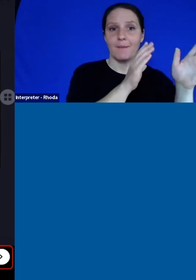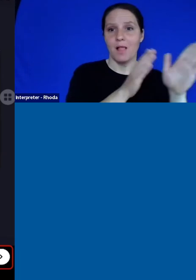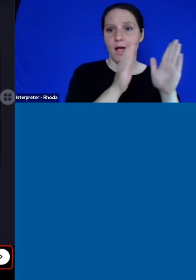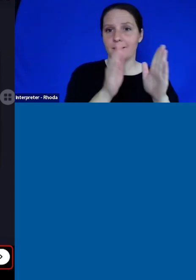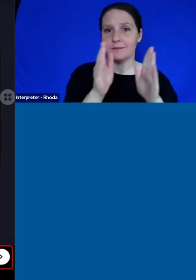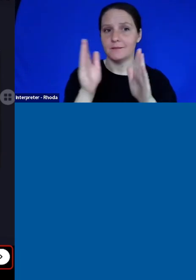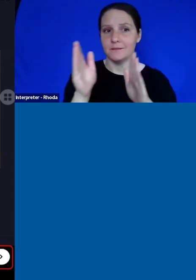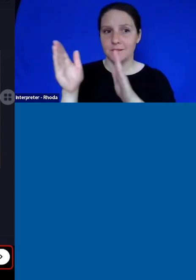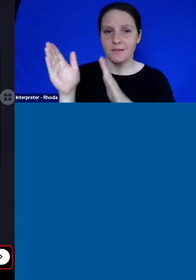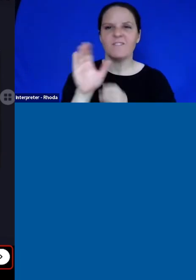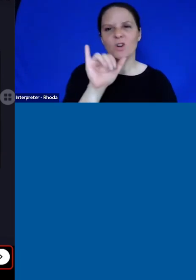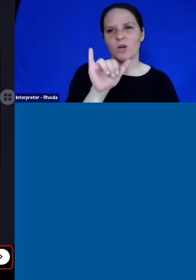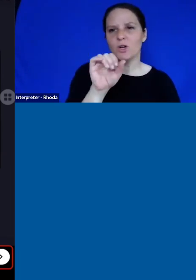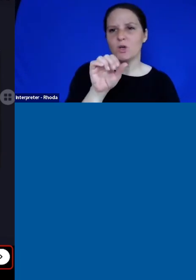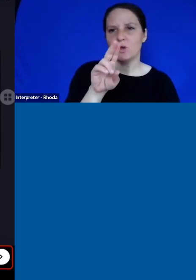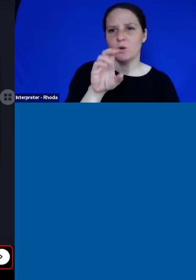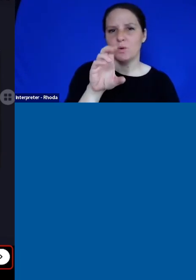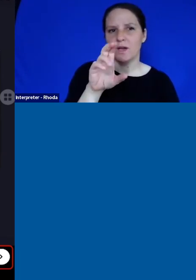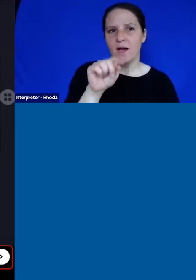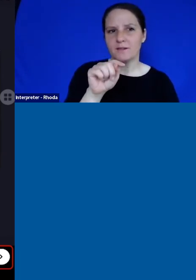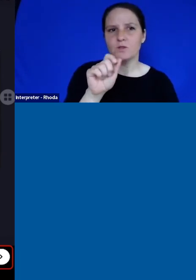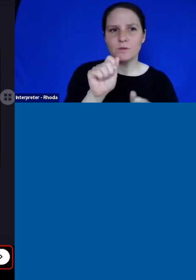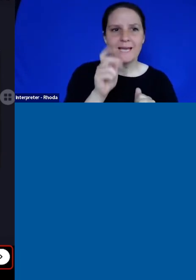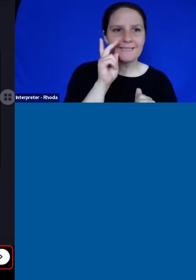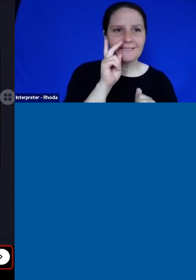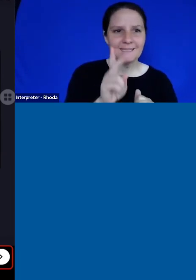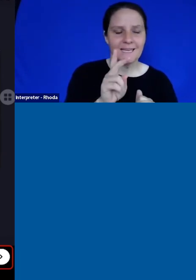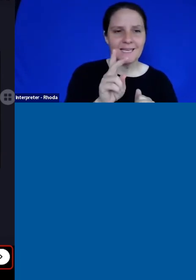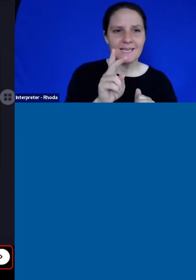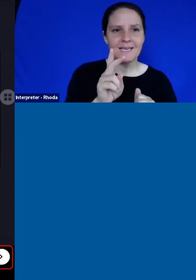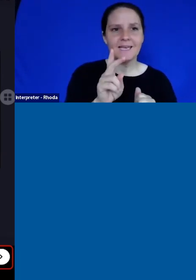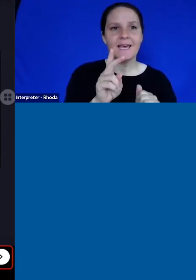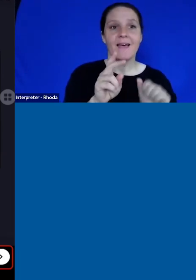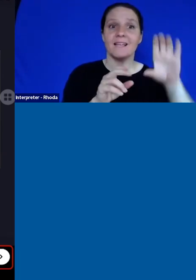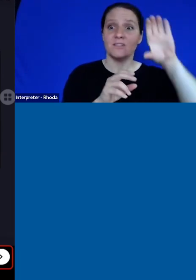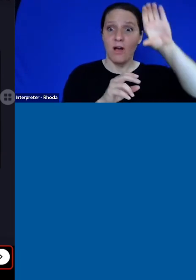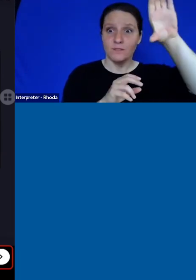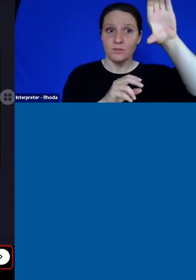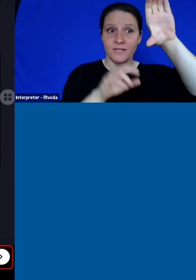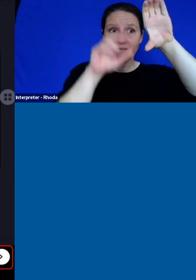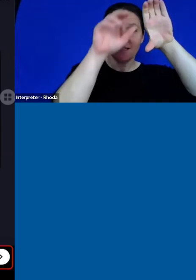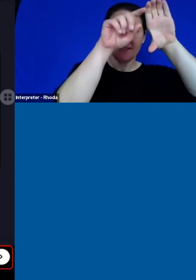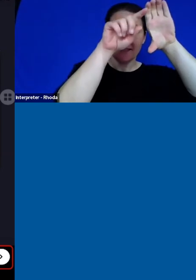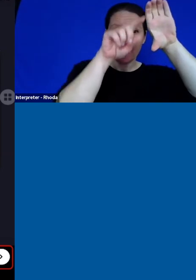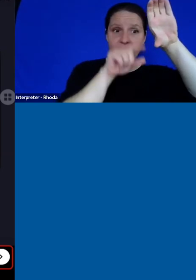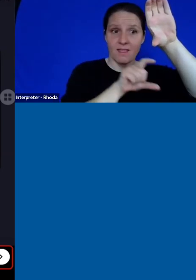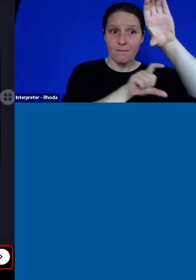so you could see the advanced bookings in 2022 is on the top screen and at the bottom, it shows that as a timeline.